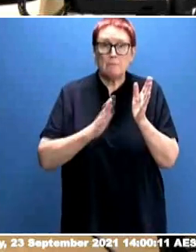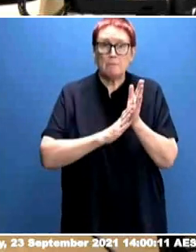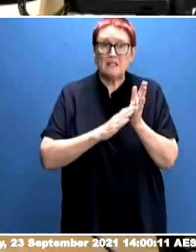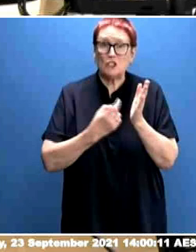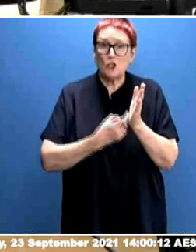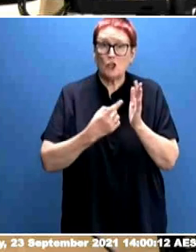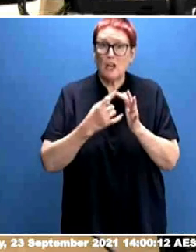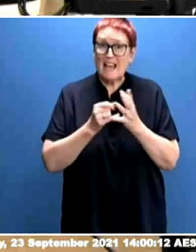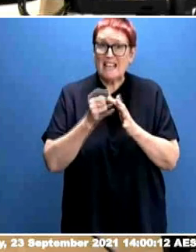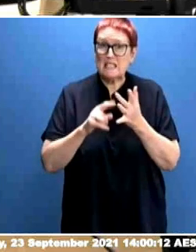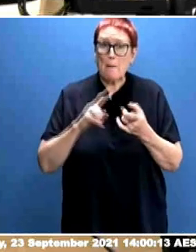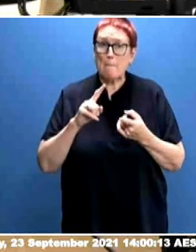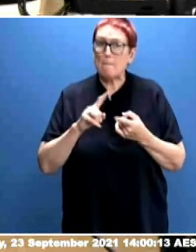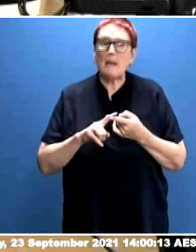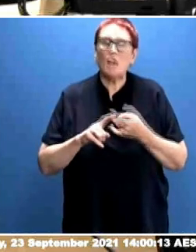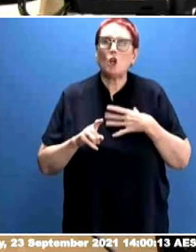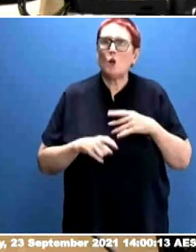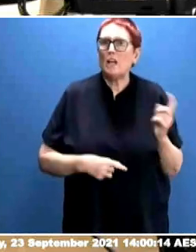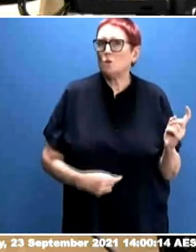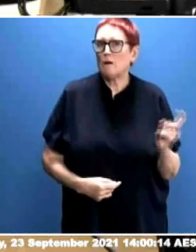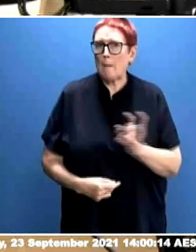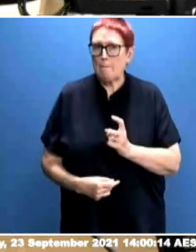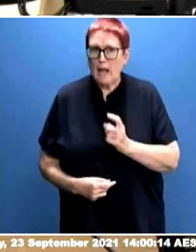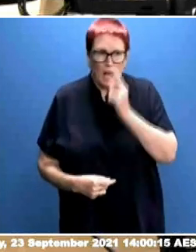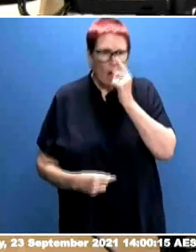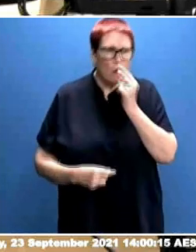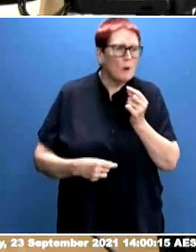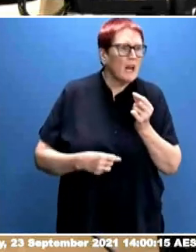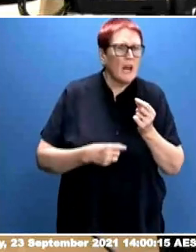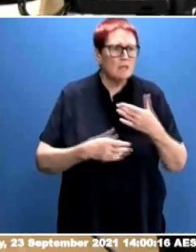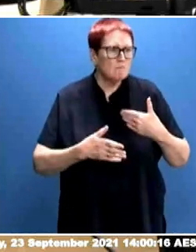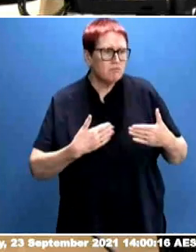I expect we'll be able to deal with any matters through some questions of Ms Kerr.